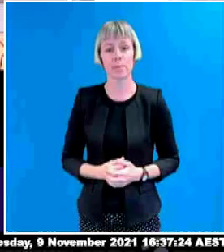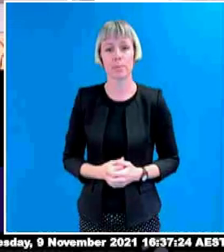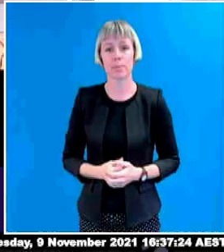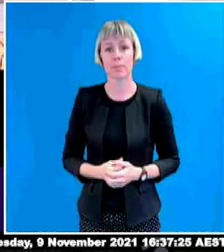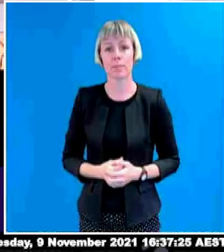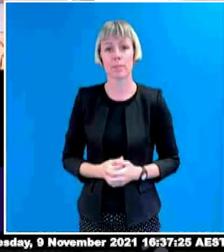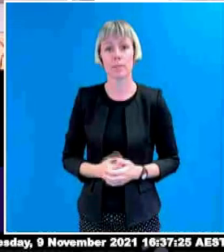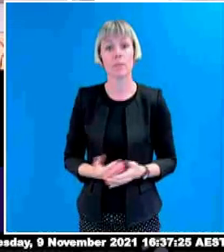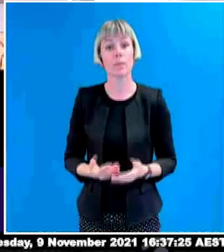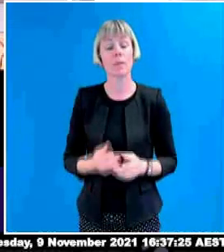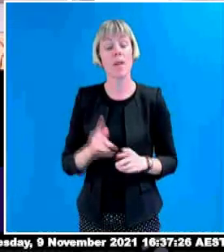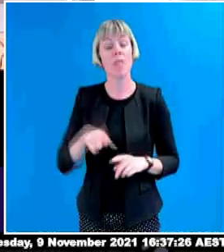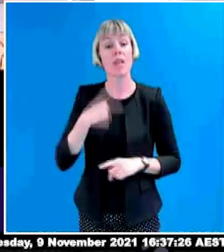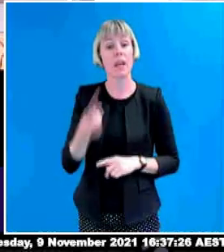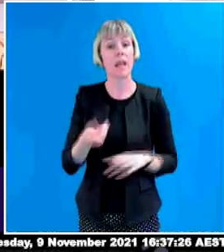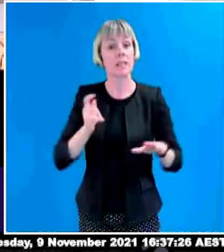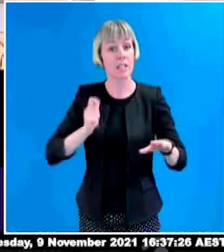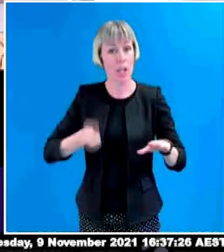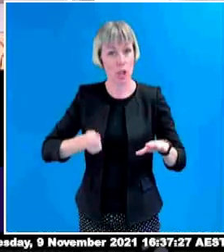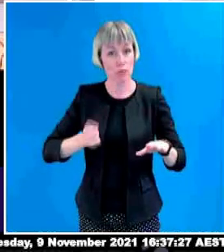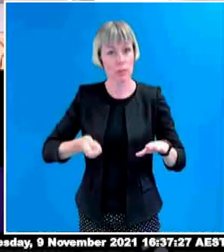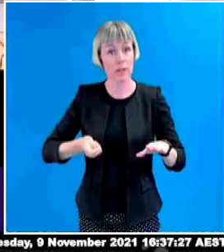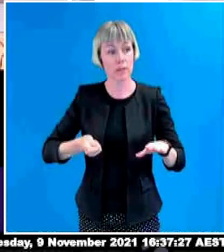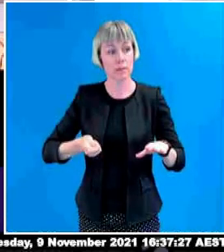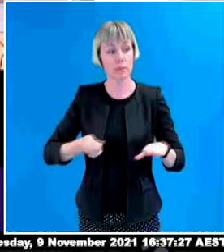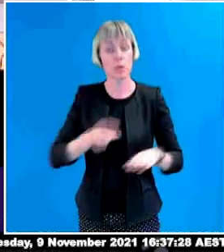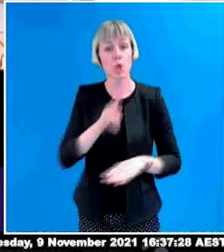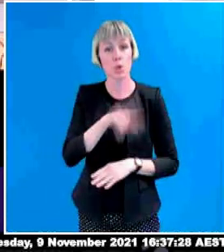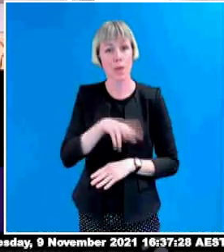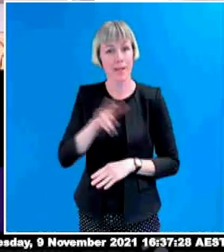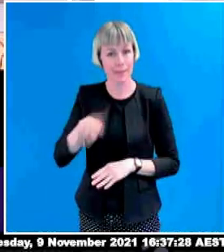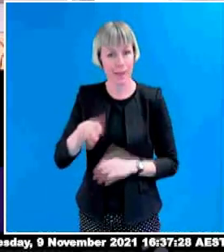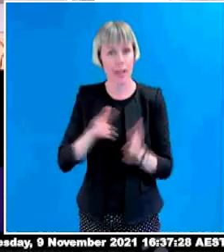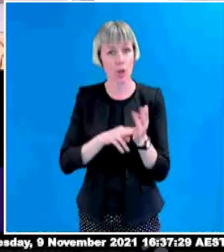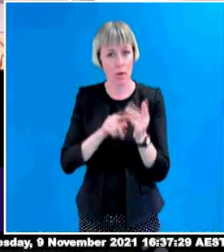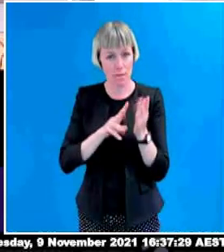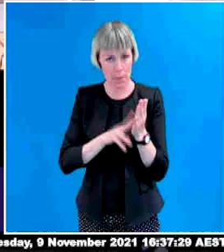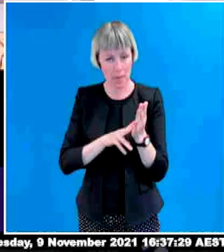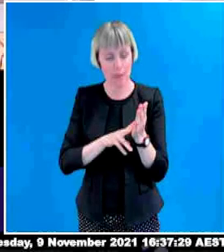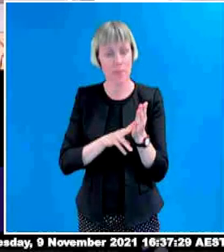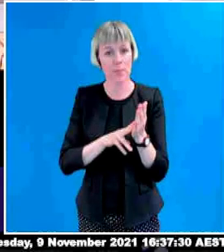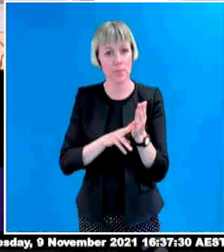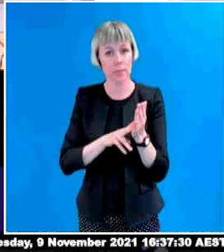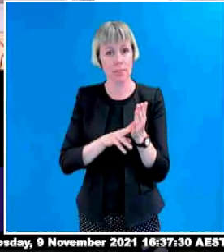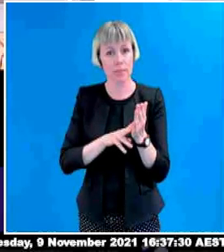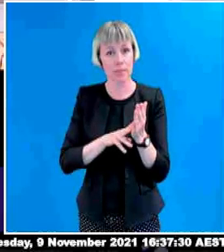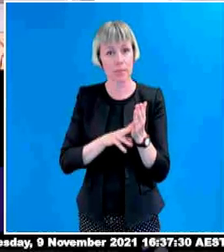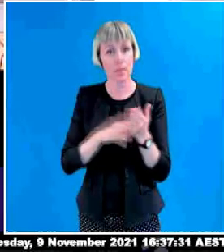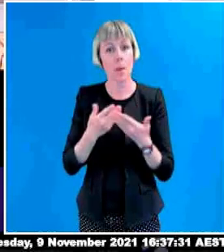The next hearing of the Royal Commission will be on 22 November, which will be